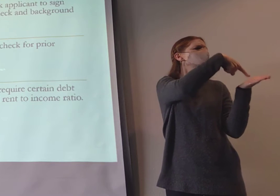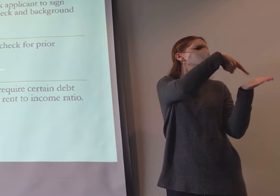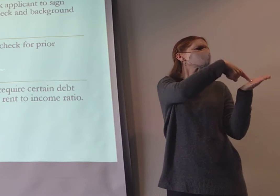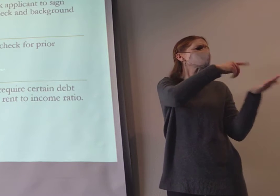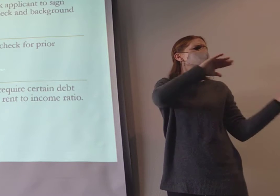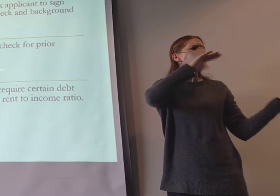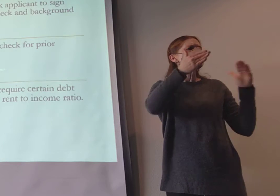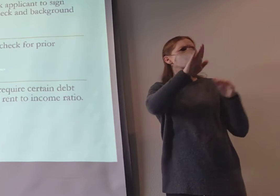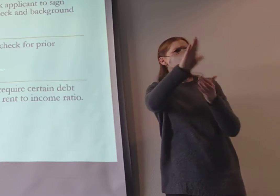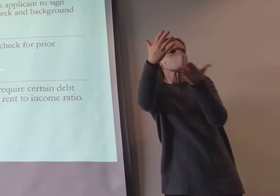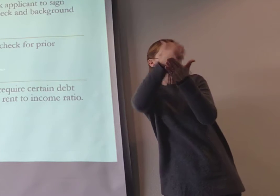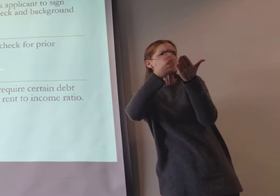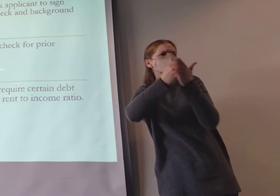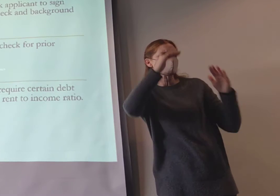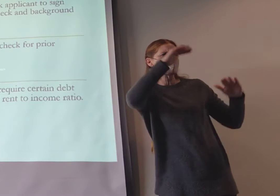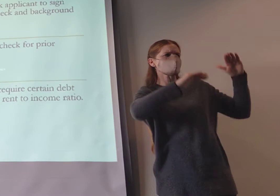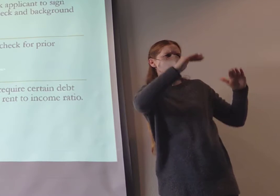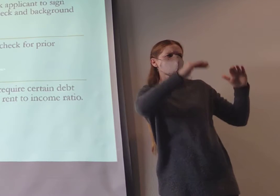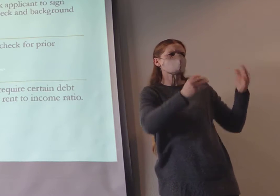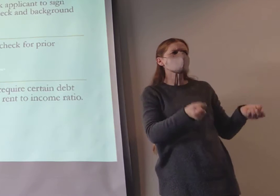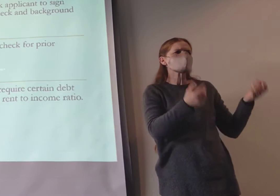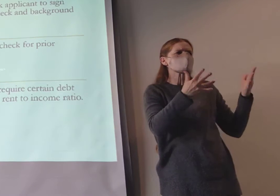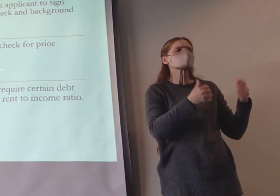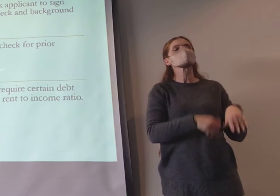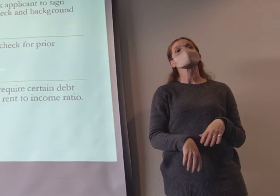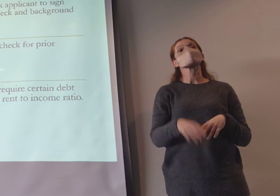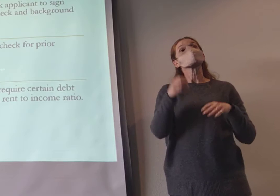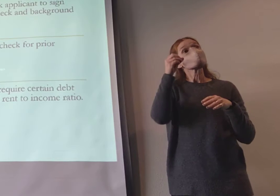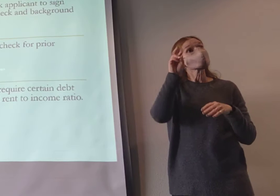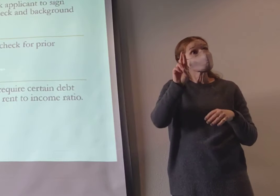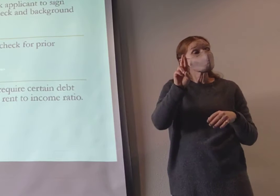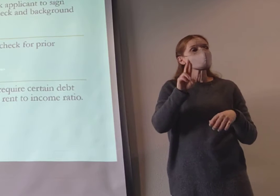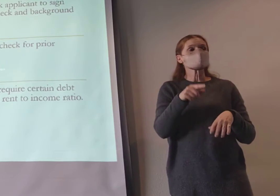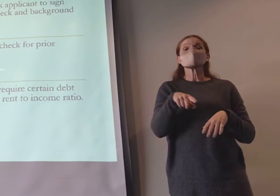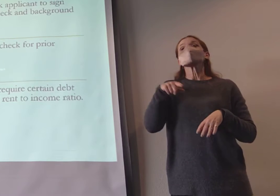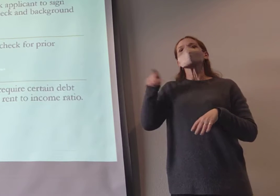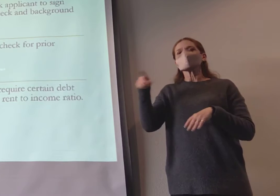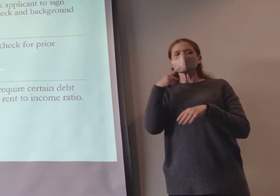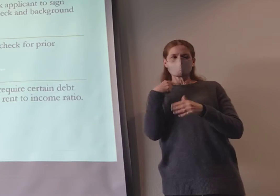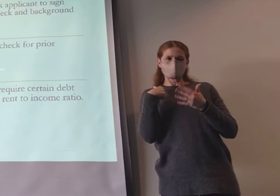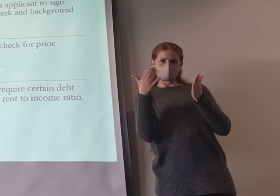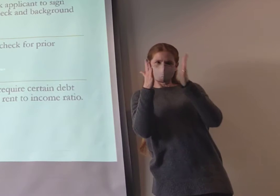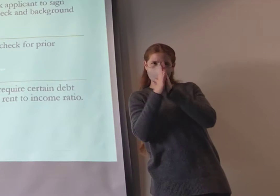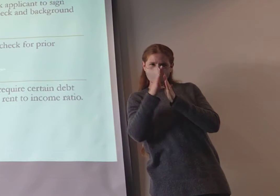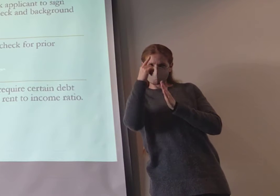also how much income you have versus how much rent they want, so that they can make sure